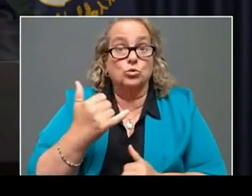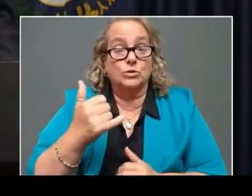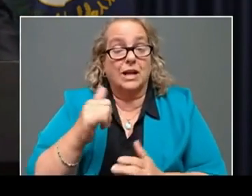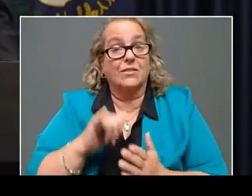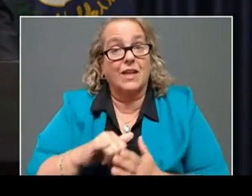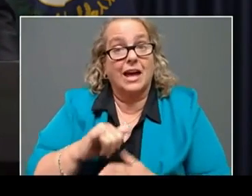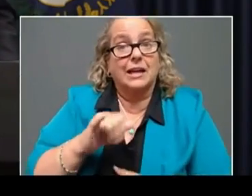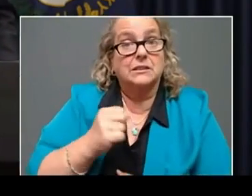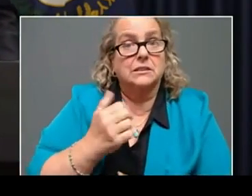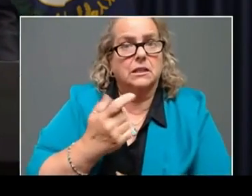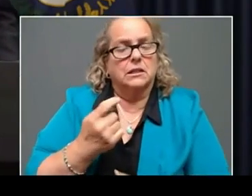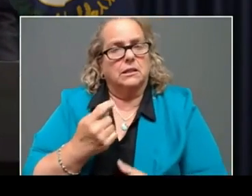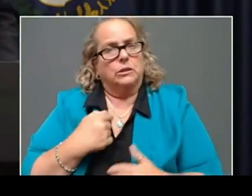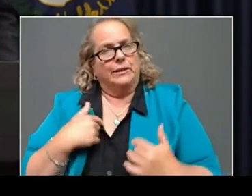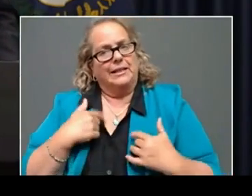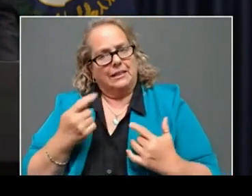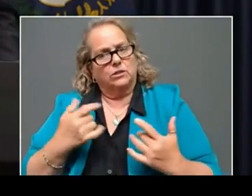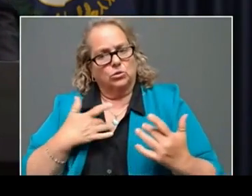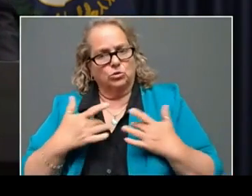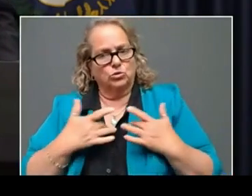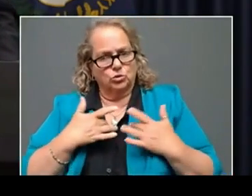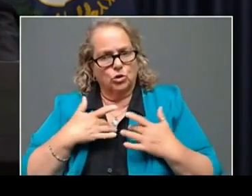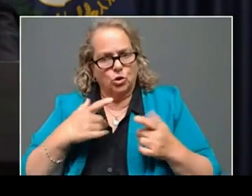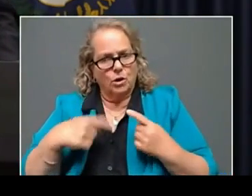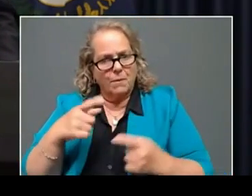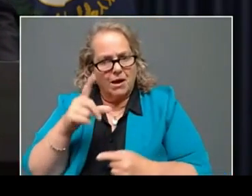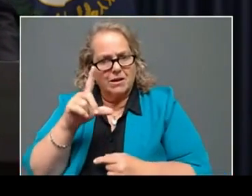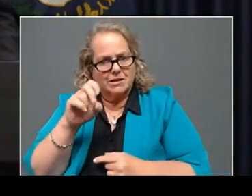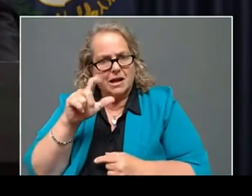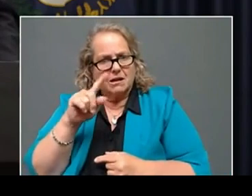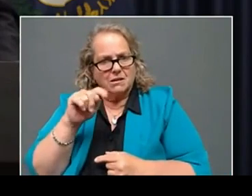about the delta variant but that shouldn't take away what I believe has